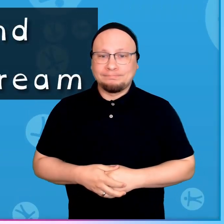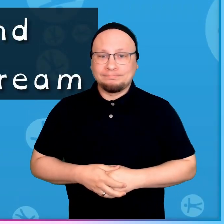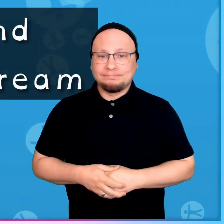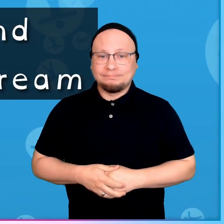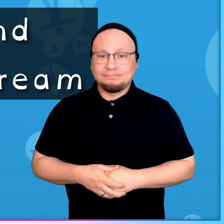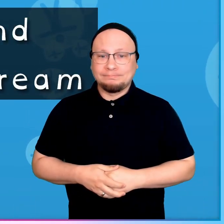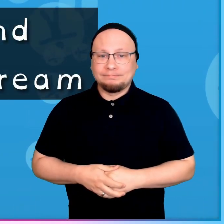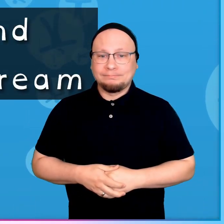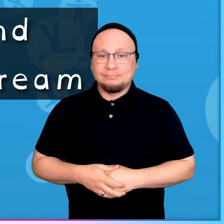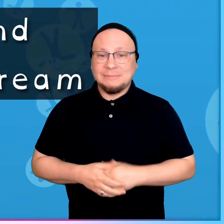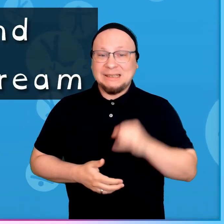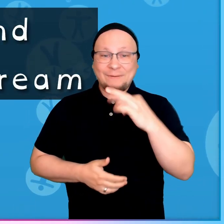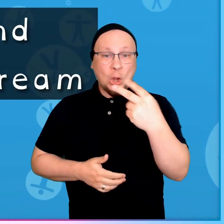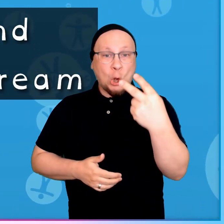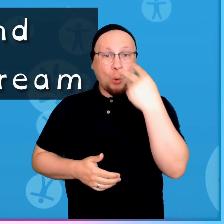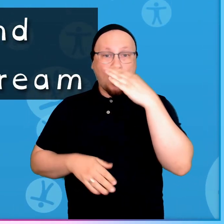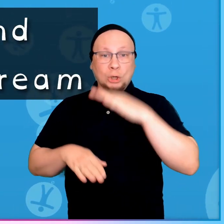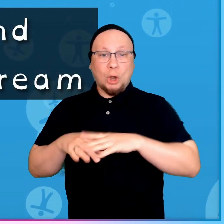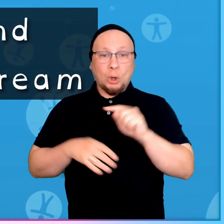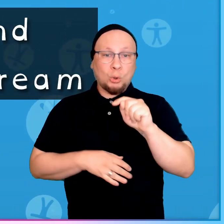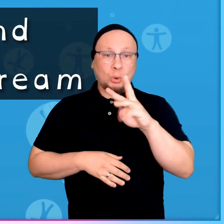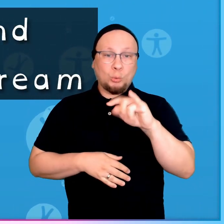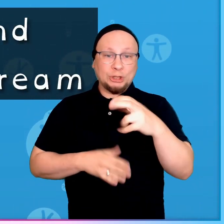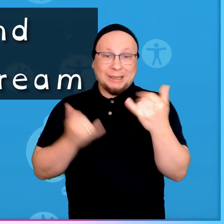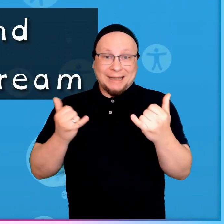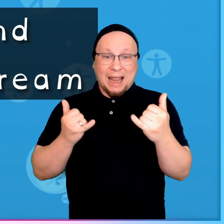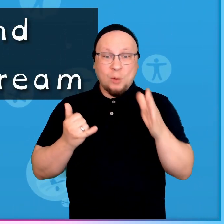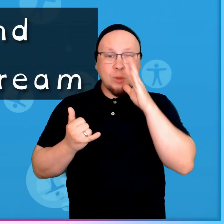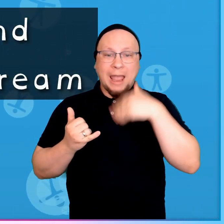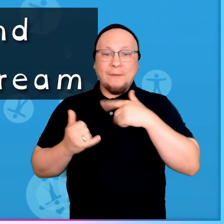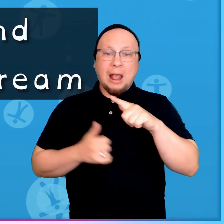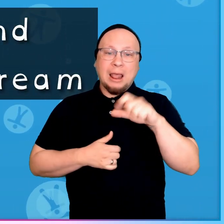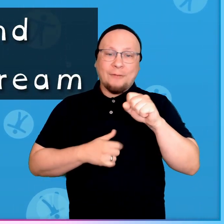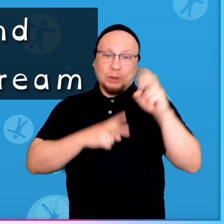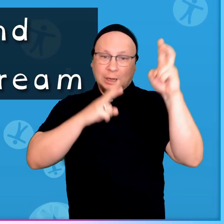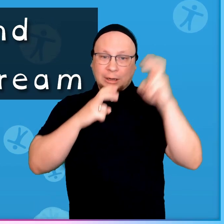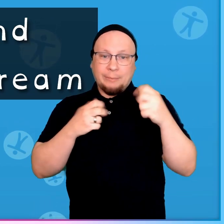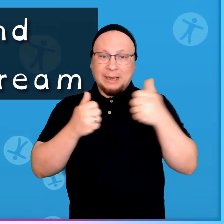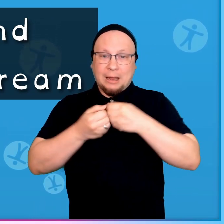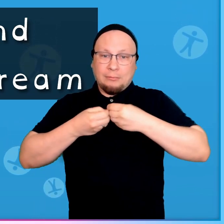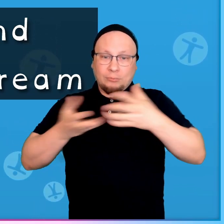If you’re watching on Twitch, stay tuned for a livestream showcasing demos for Fishbowl,